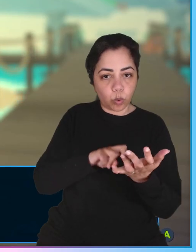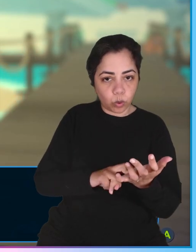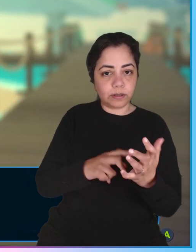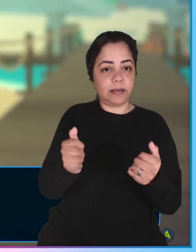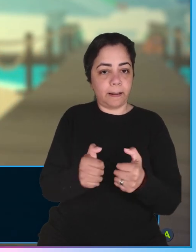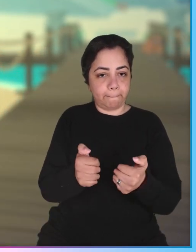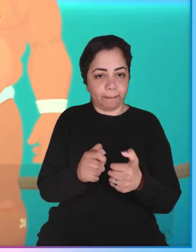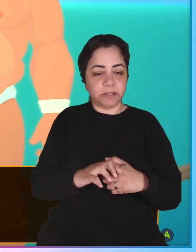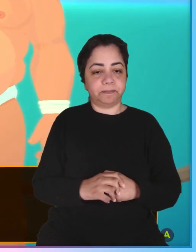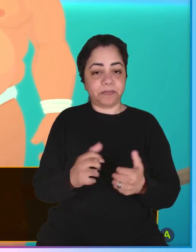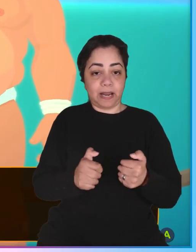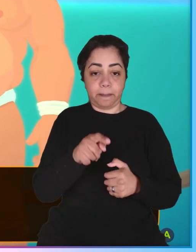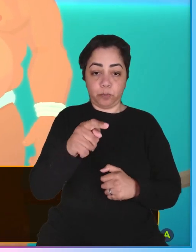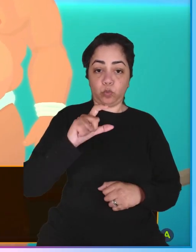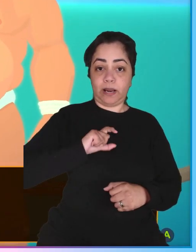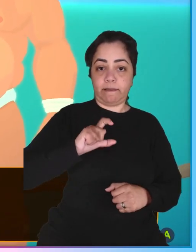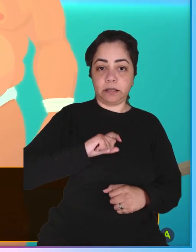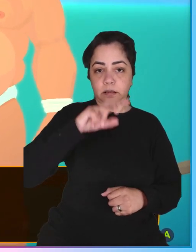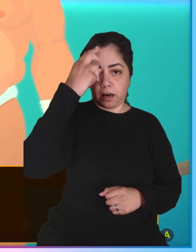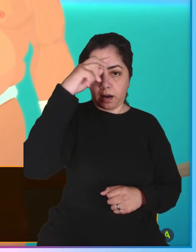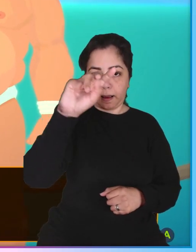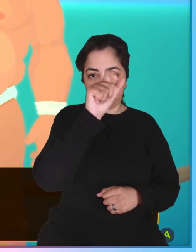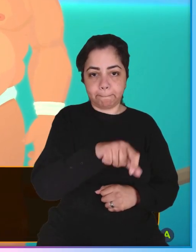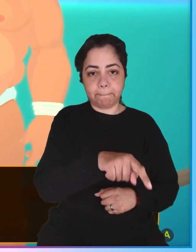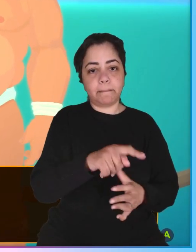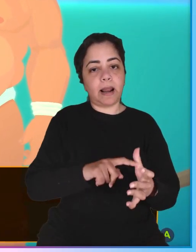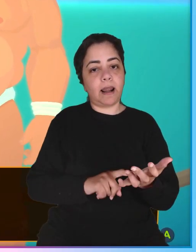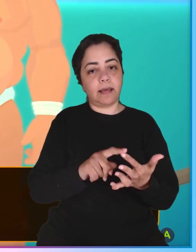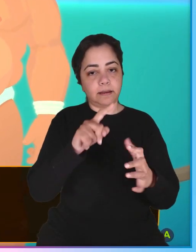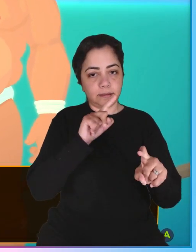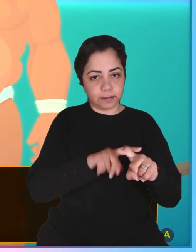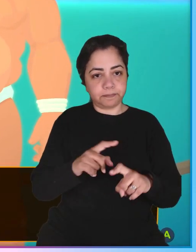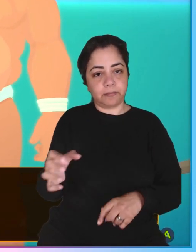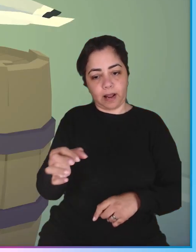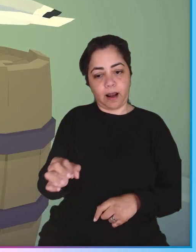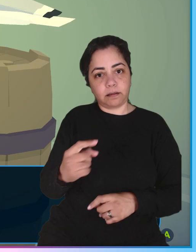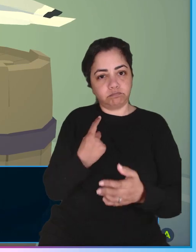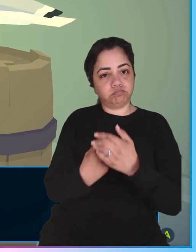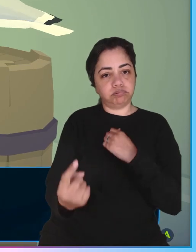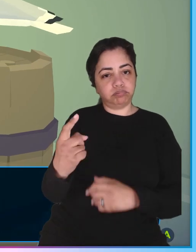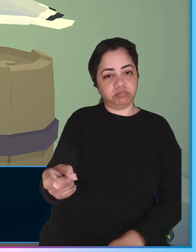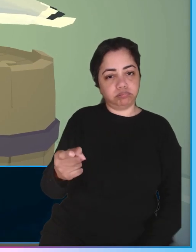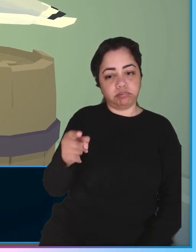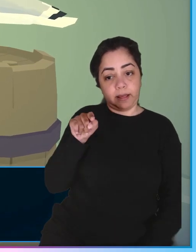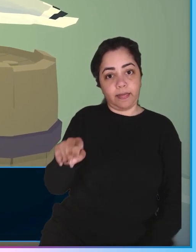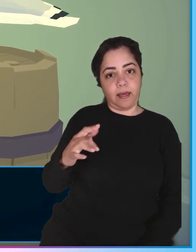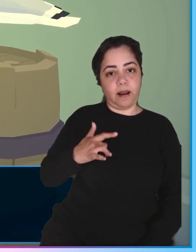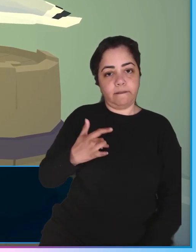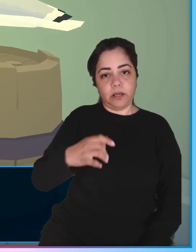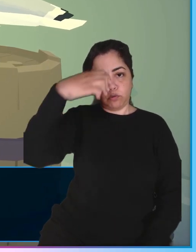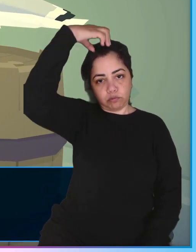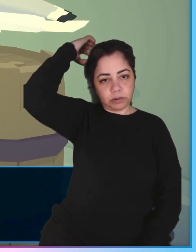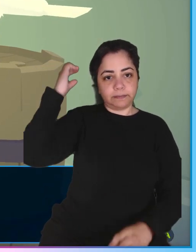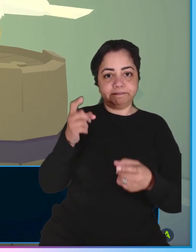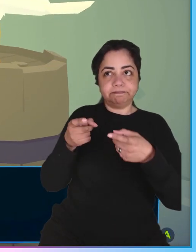Naturally, many features in Mythwrecked help make reading the dialogue accessible. The text is in a readable Sans Serif typeface by default.